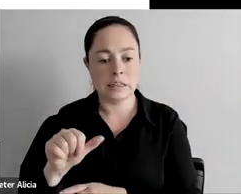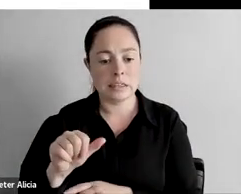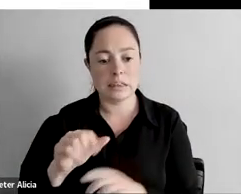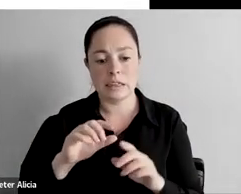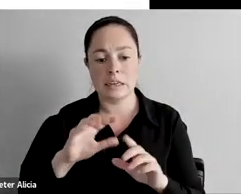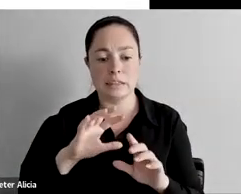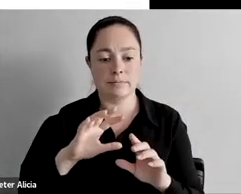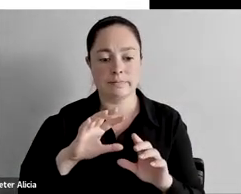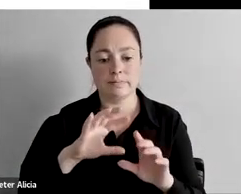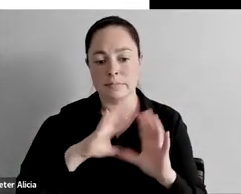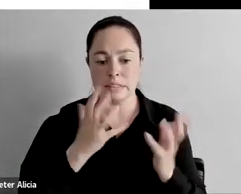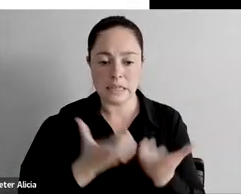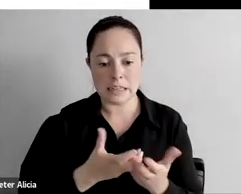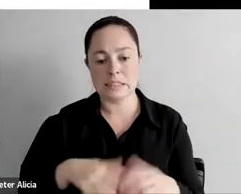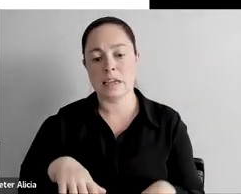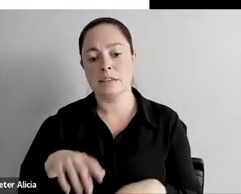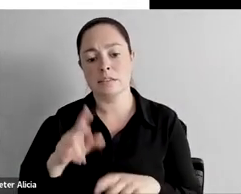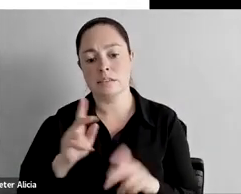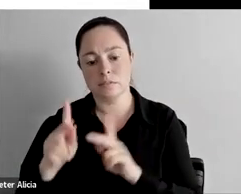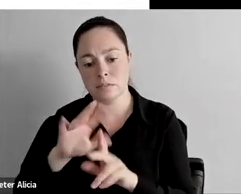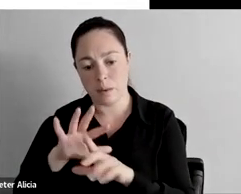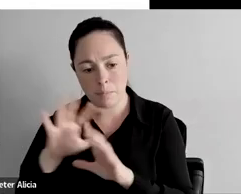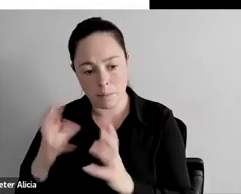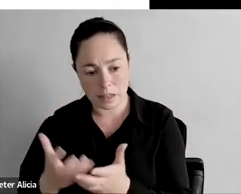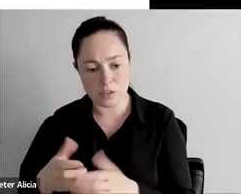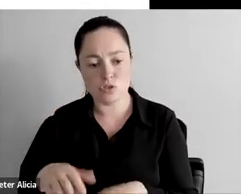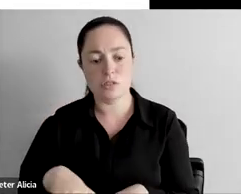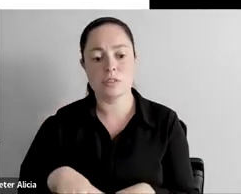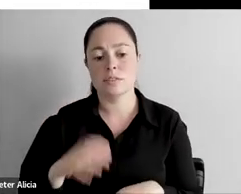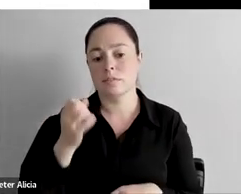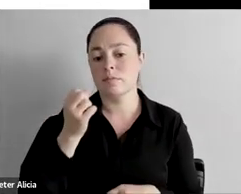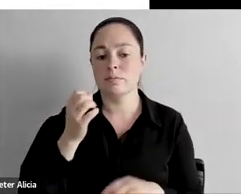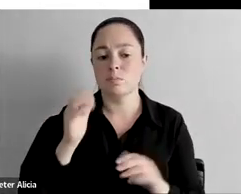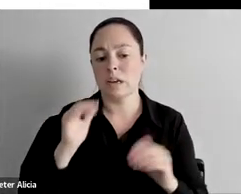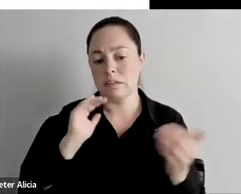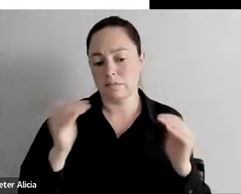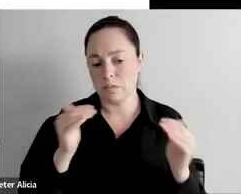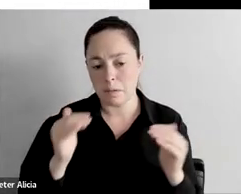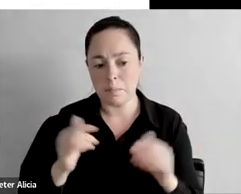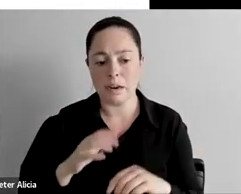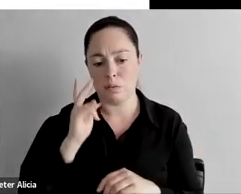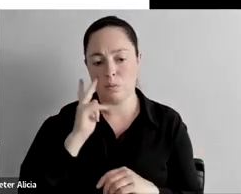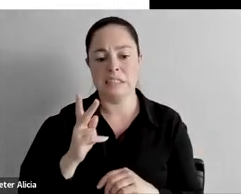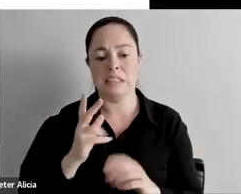However, we can still tell that there is a large discrepancy in the number of people who need LTSS